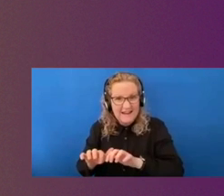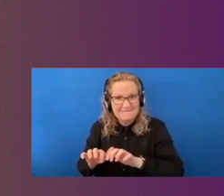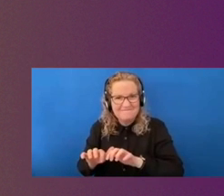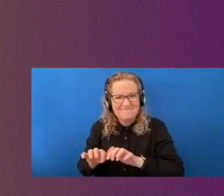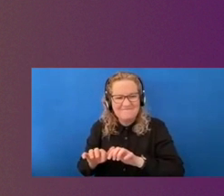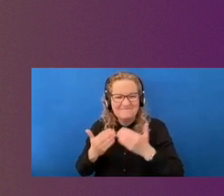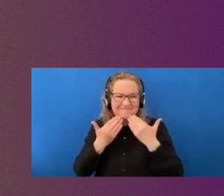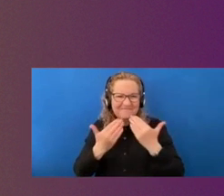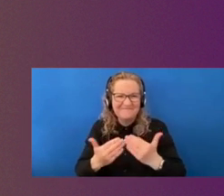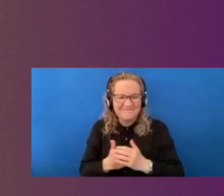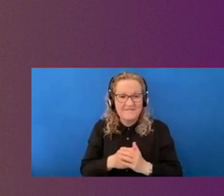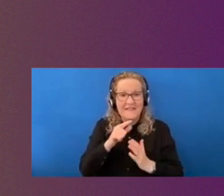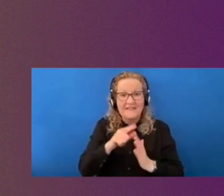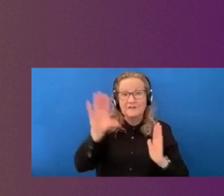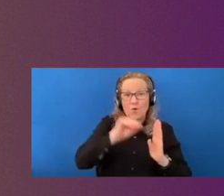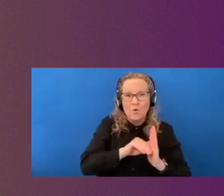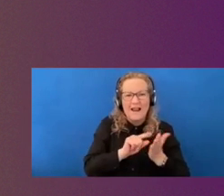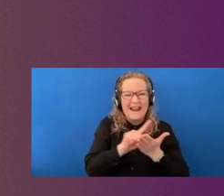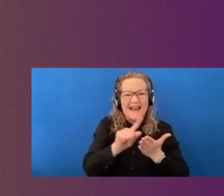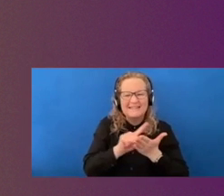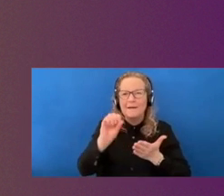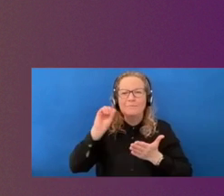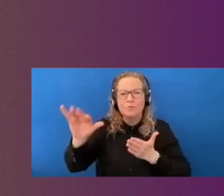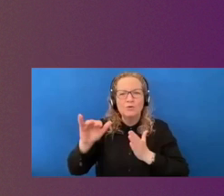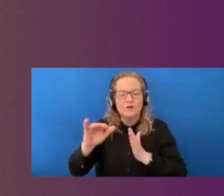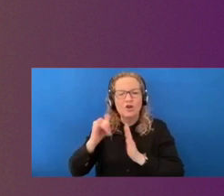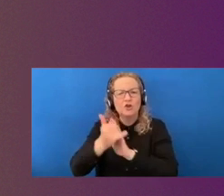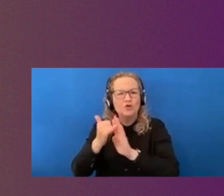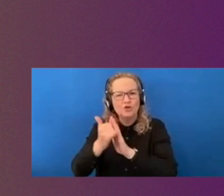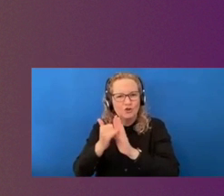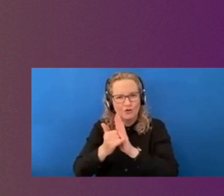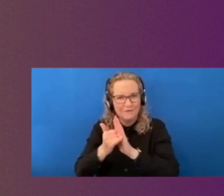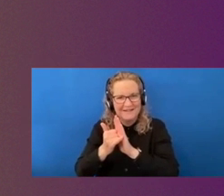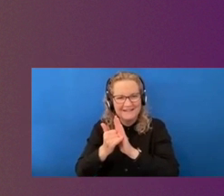recording will be made available on the Remarkable Tech youtube channel subscribe if you haven't done